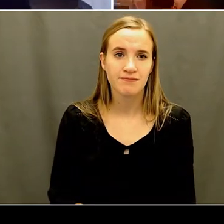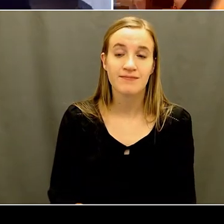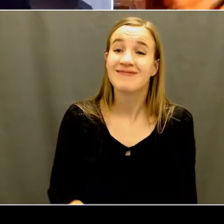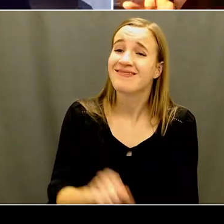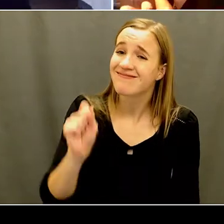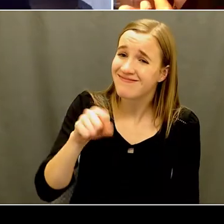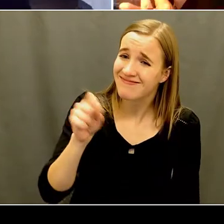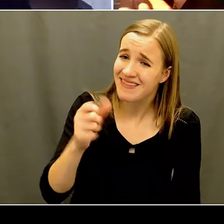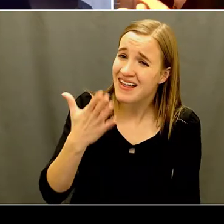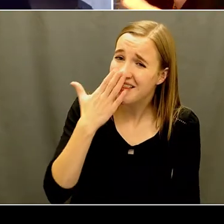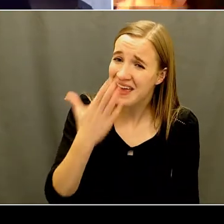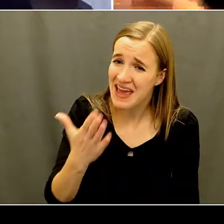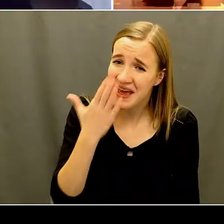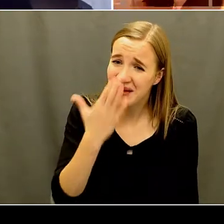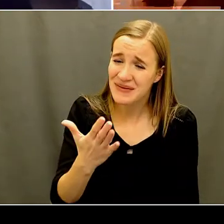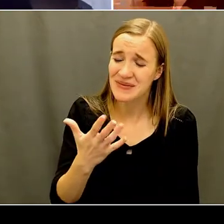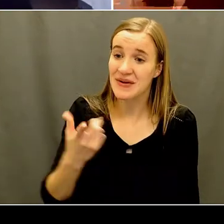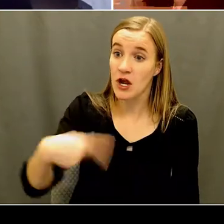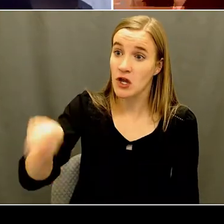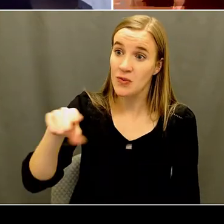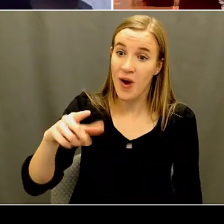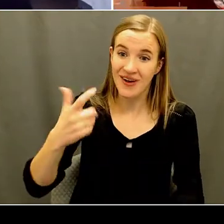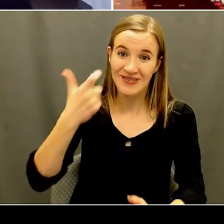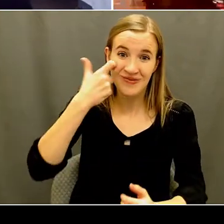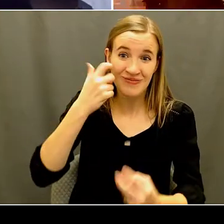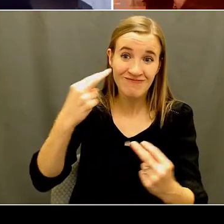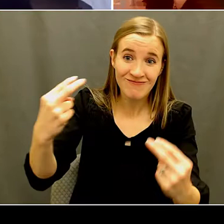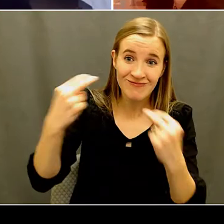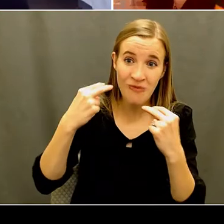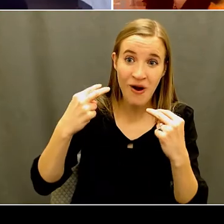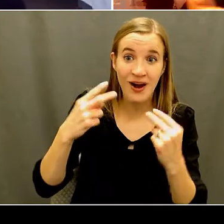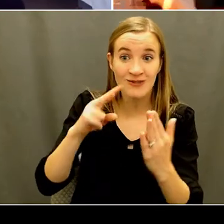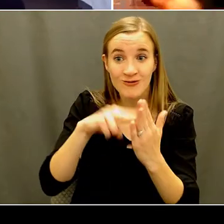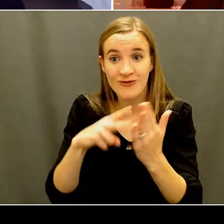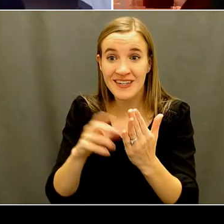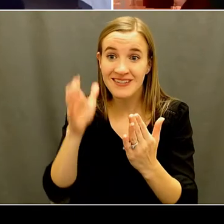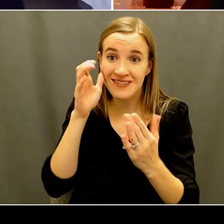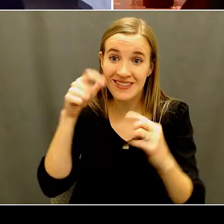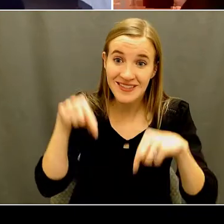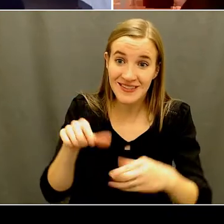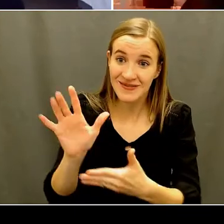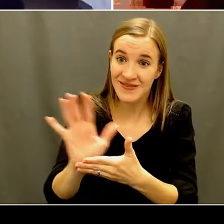to our organizations. And before we head off, I would love if y'all would follow